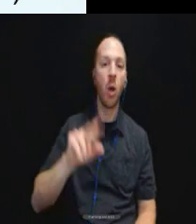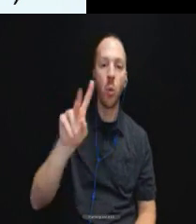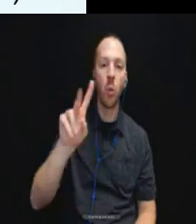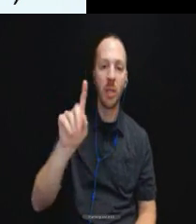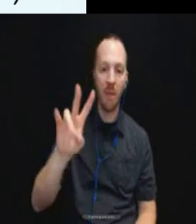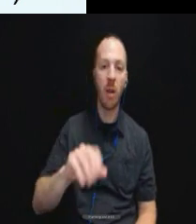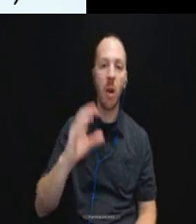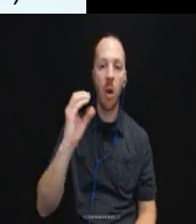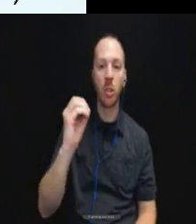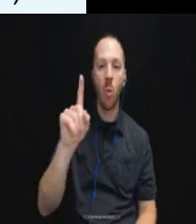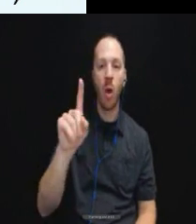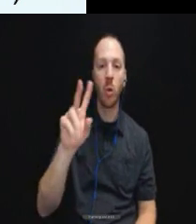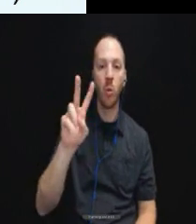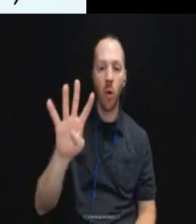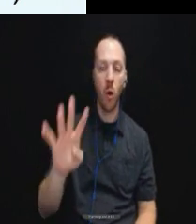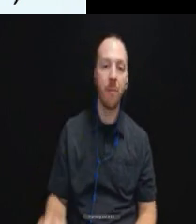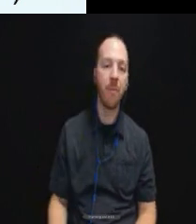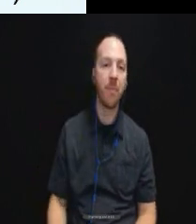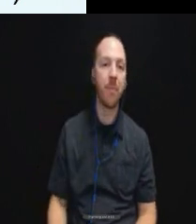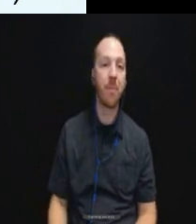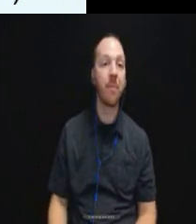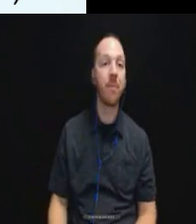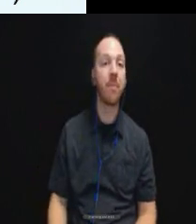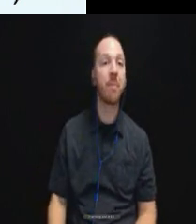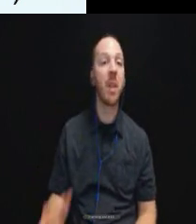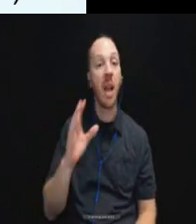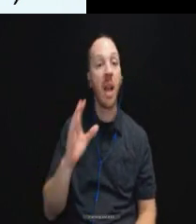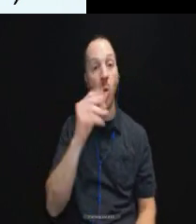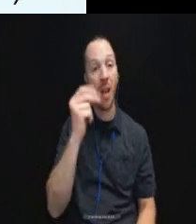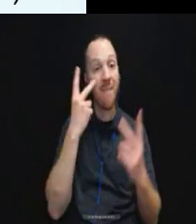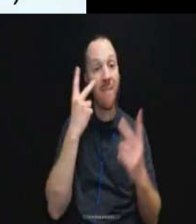And you can visit our website at adainfo.org.